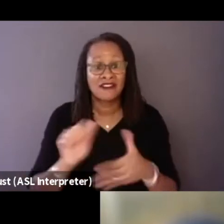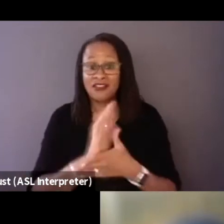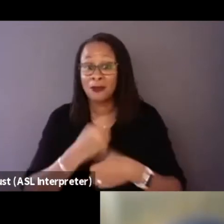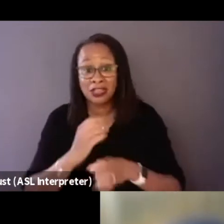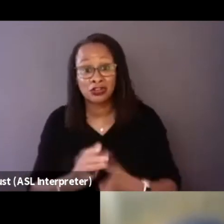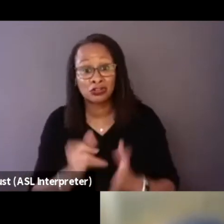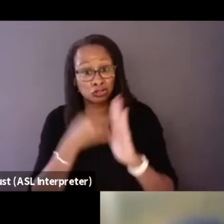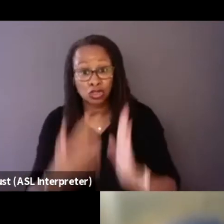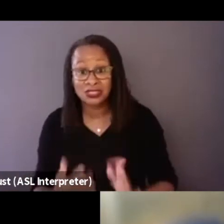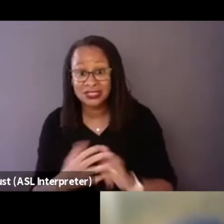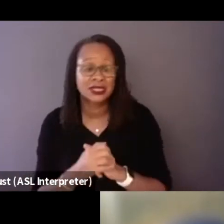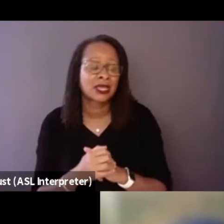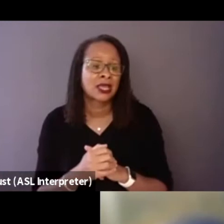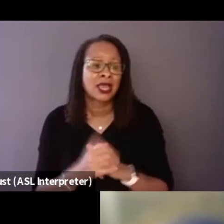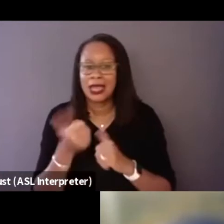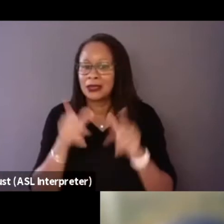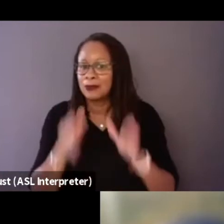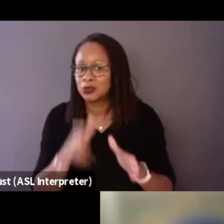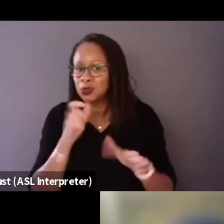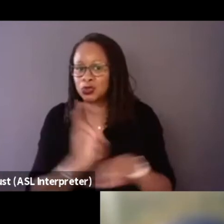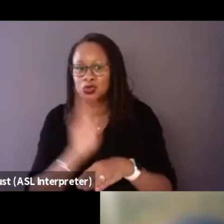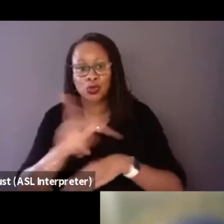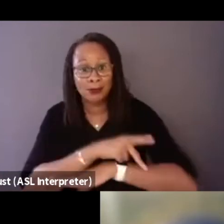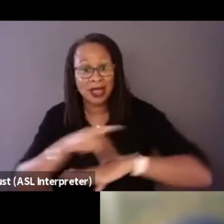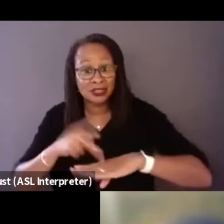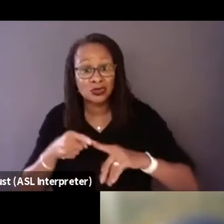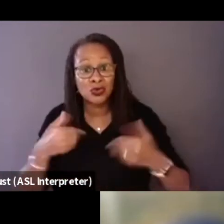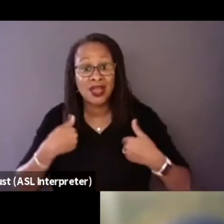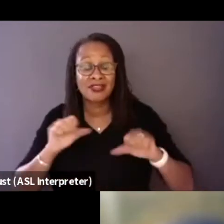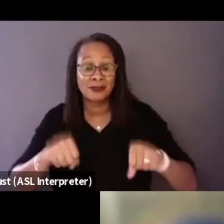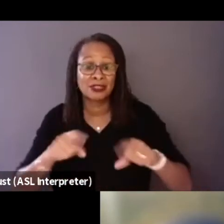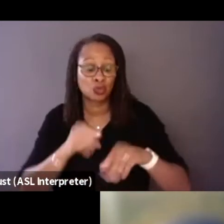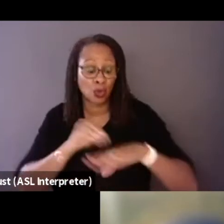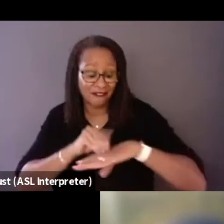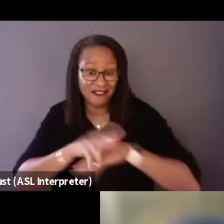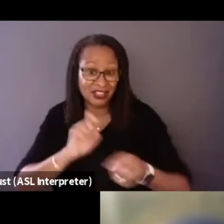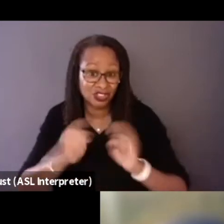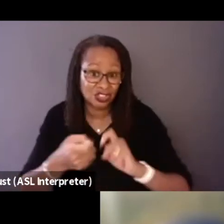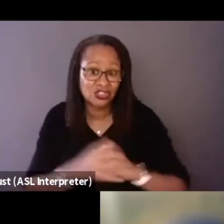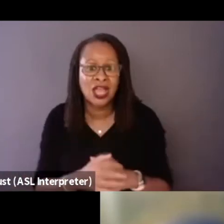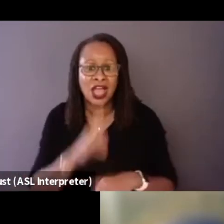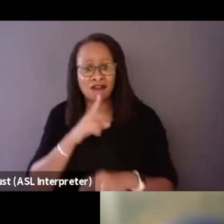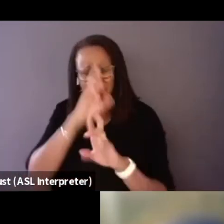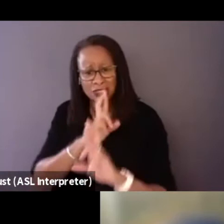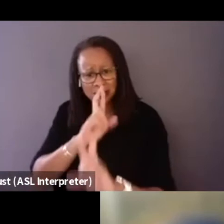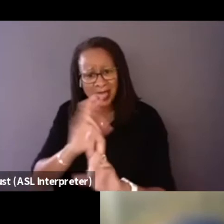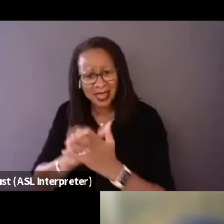you can be anyone who's using your platform to be able to affect change. And I just really respect that about you all.